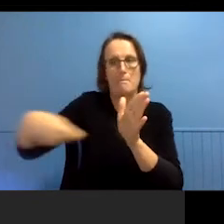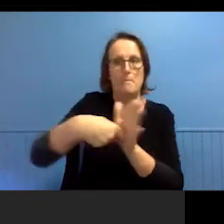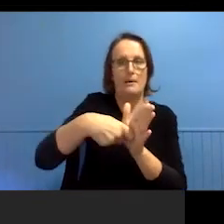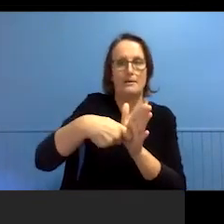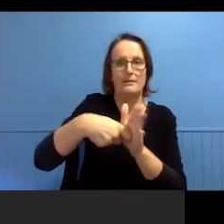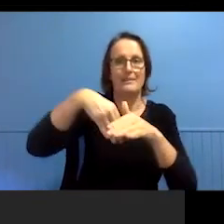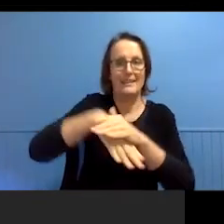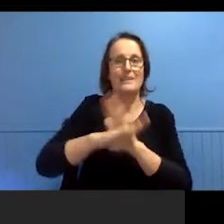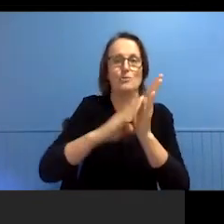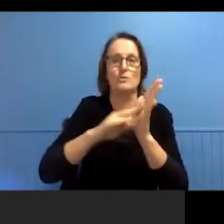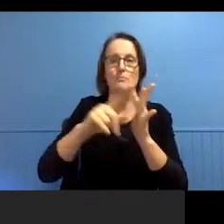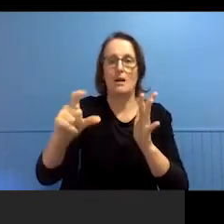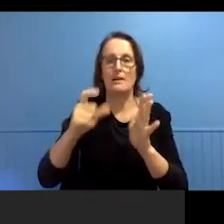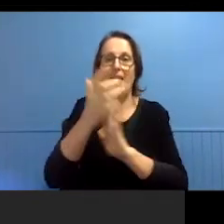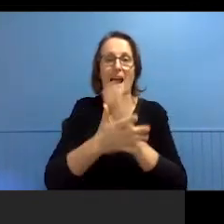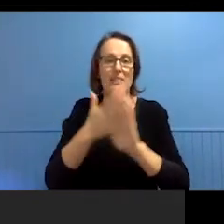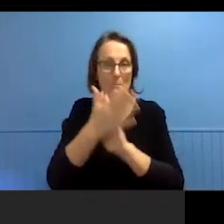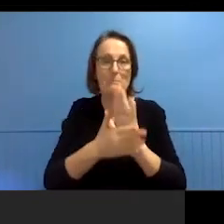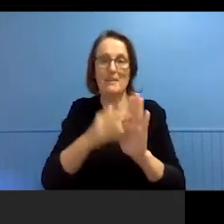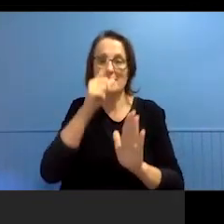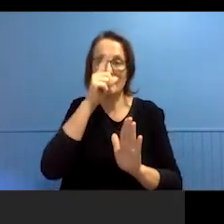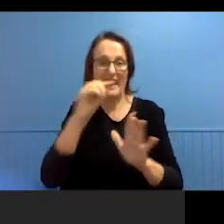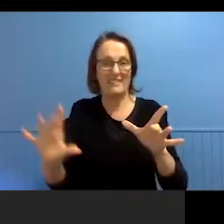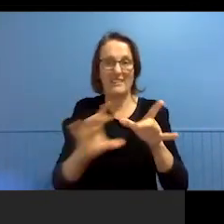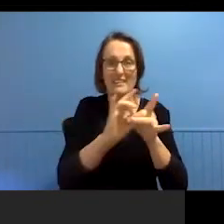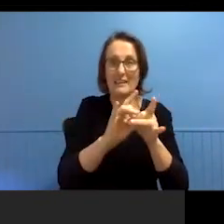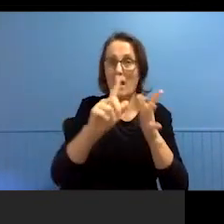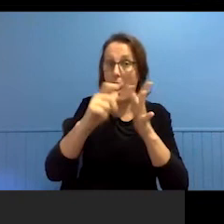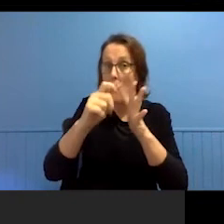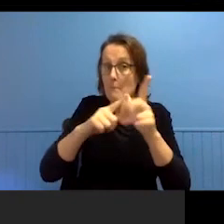wirelessly to your iPhone or iPad or a computer or even a bigger